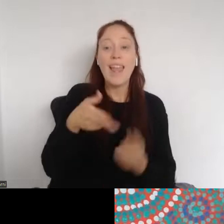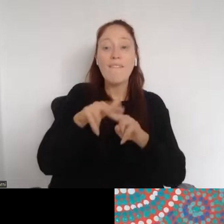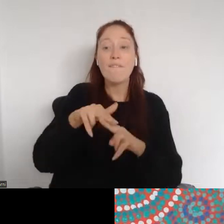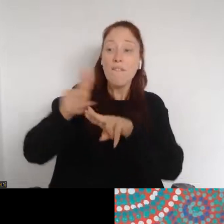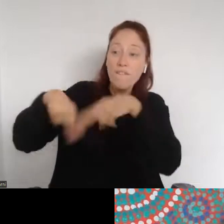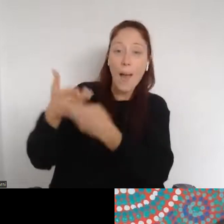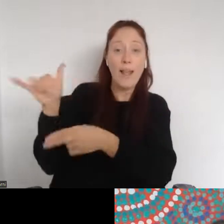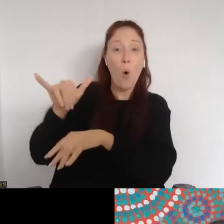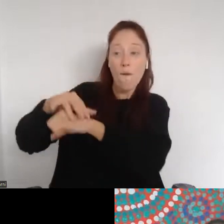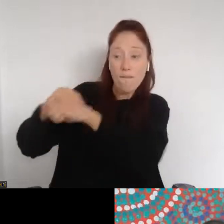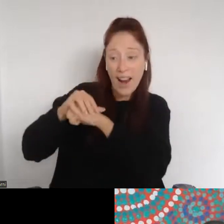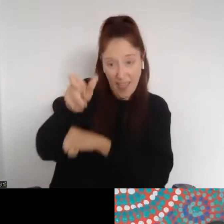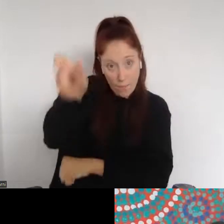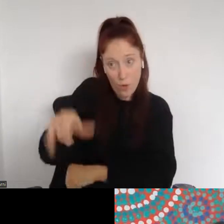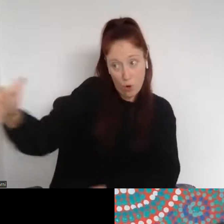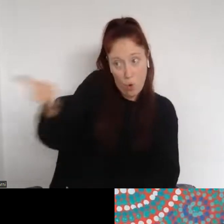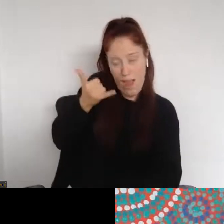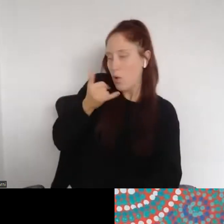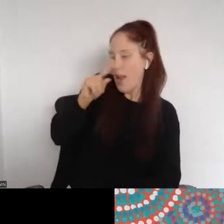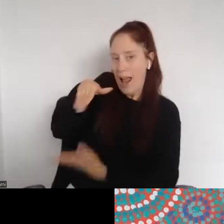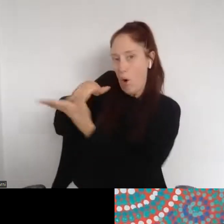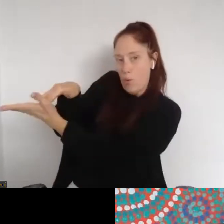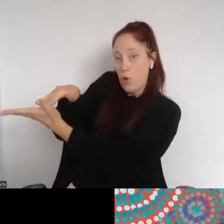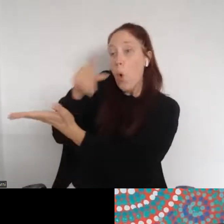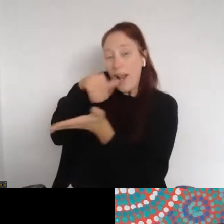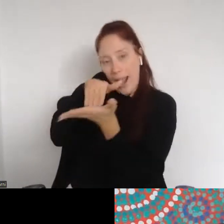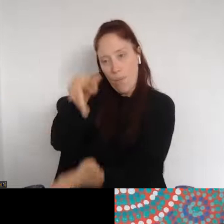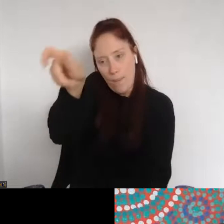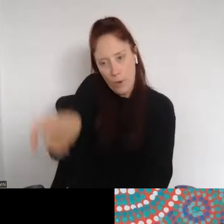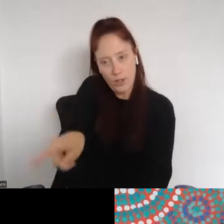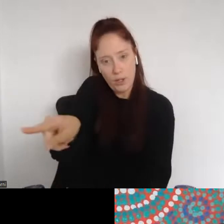to support the adult, but definitely the adult we would really encourage that they reach out to us.